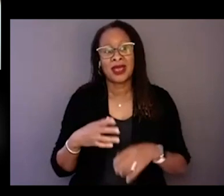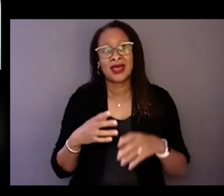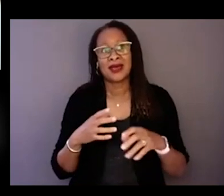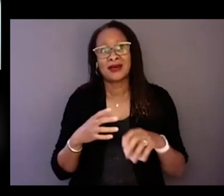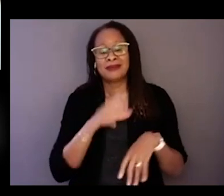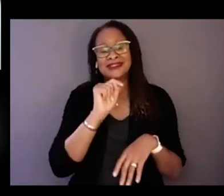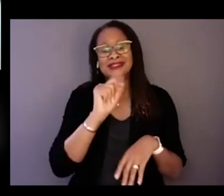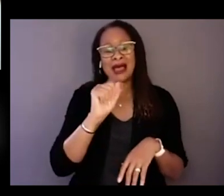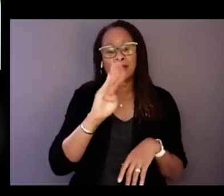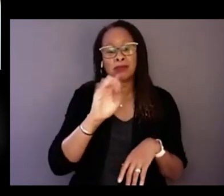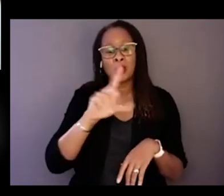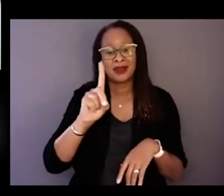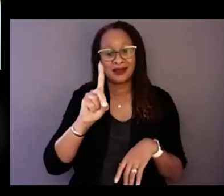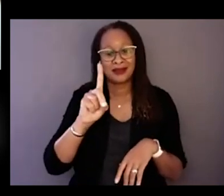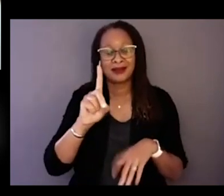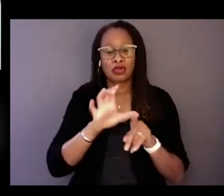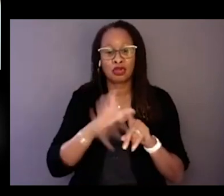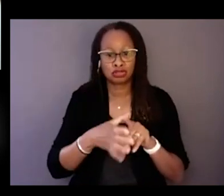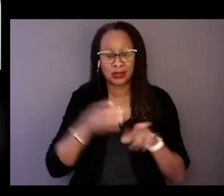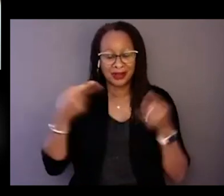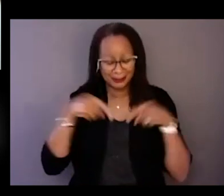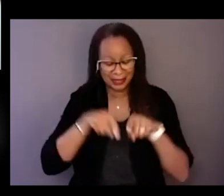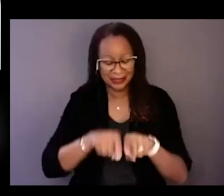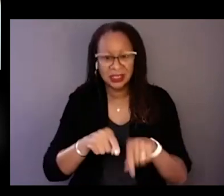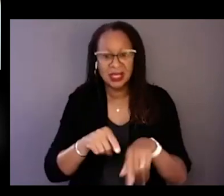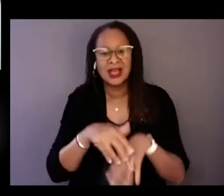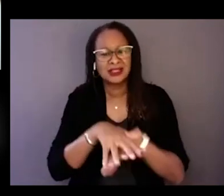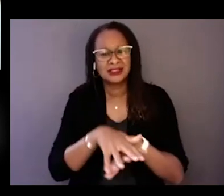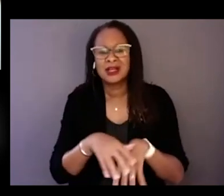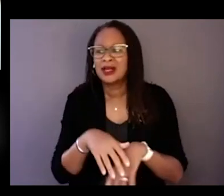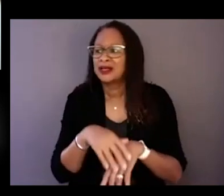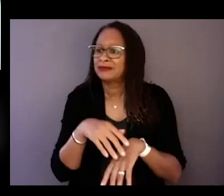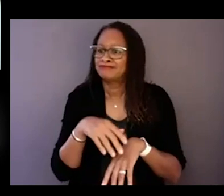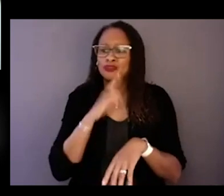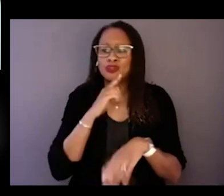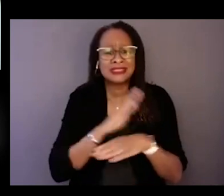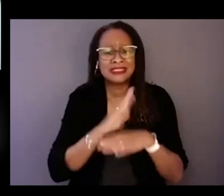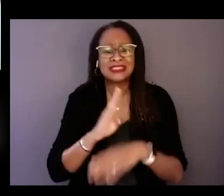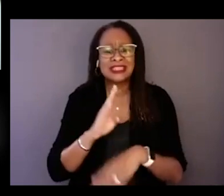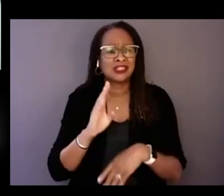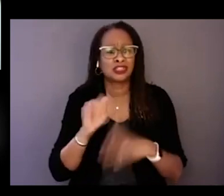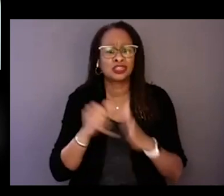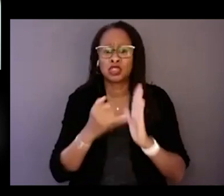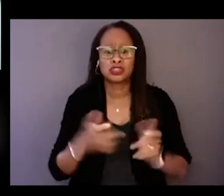but mainstream legitimate respected veteran journalists like try to make her cry in interviews